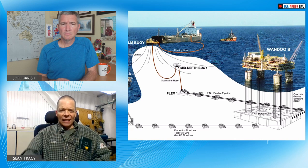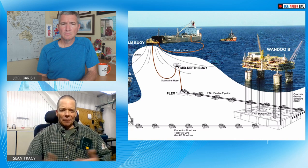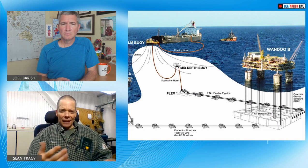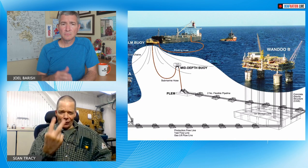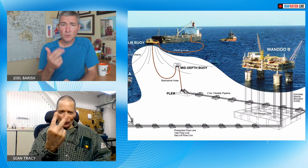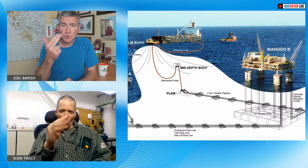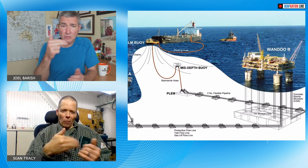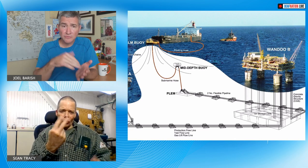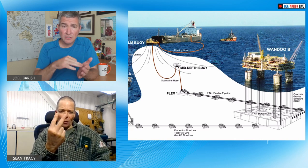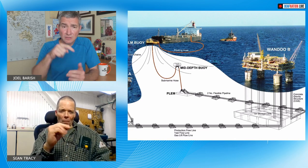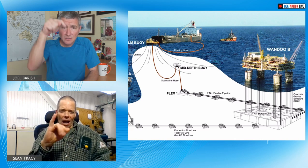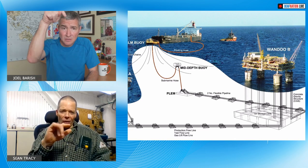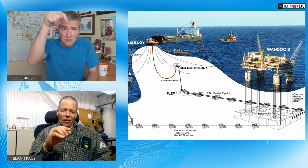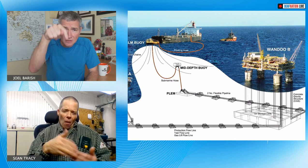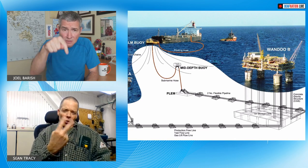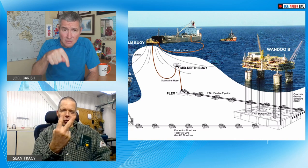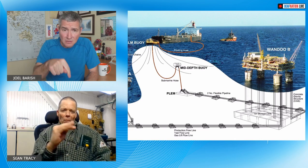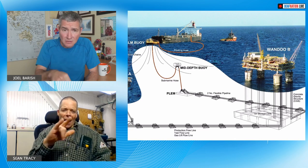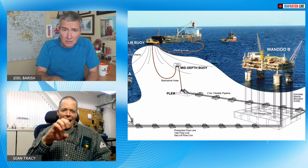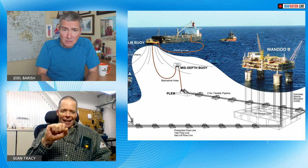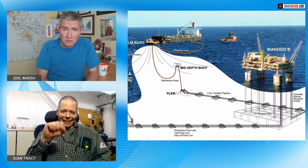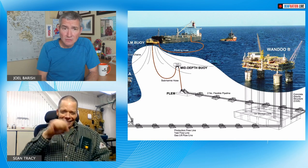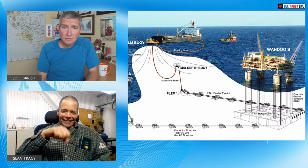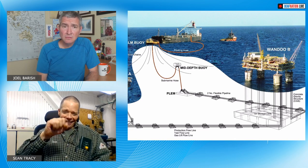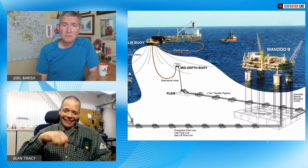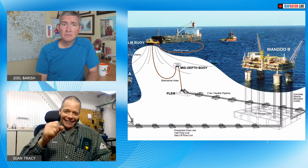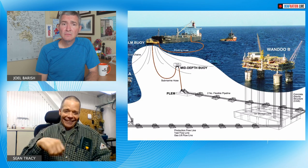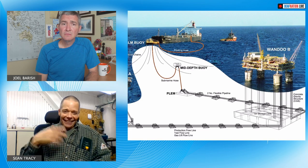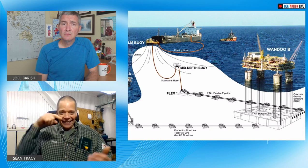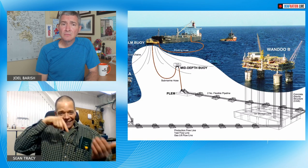deep, which is about 2 miles down. 13,000 feet deep? Yes!